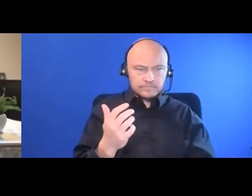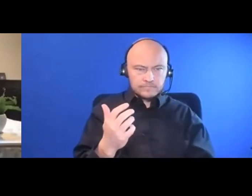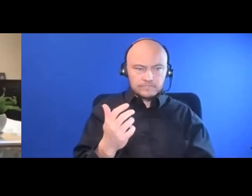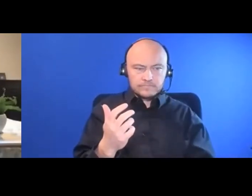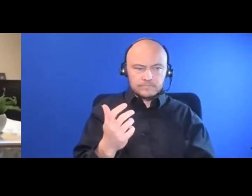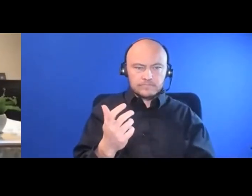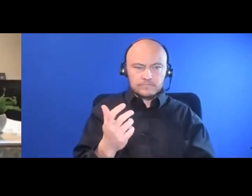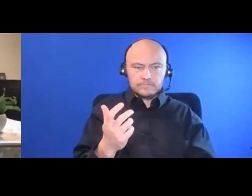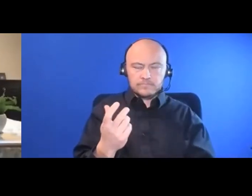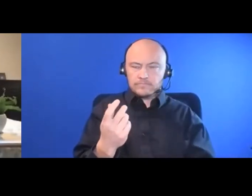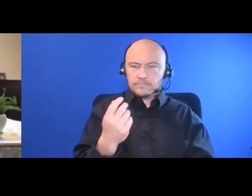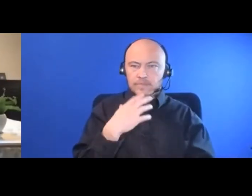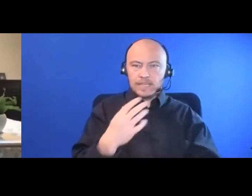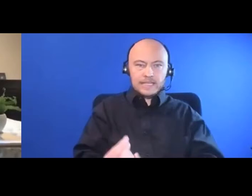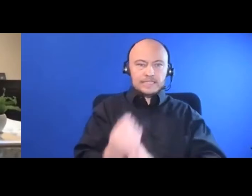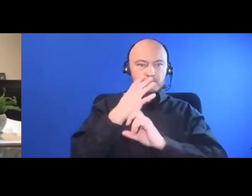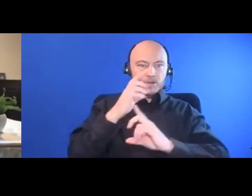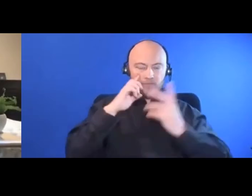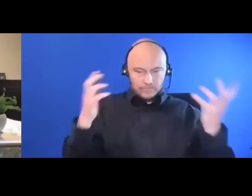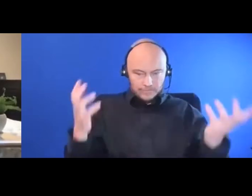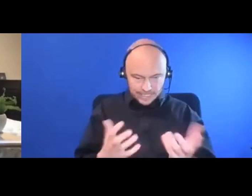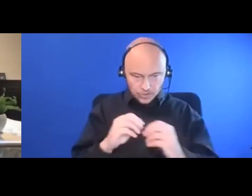just like inspiring for me to be in community with you.